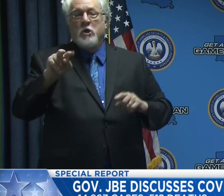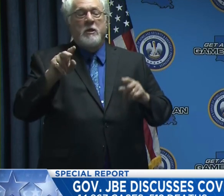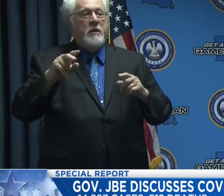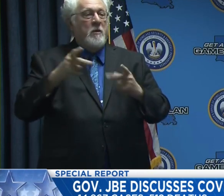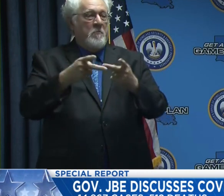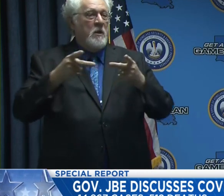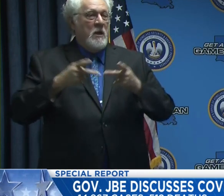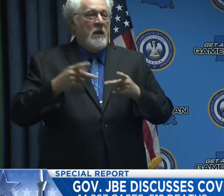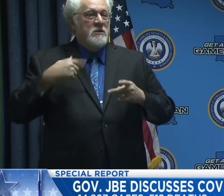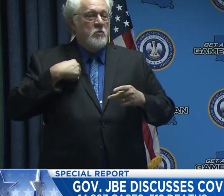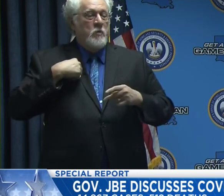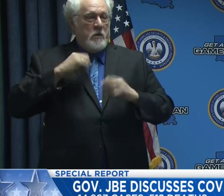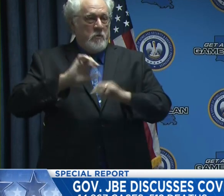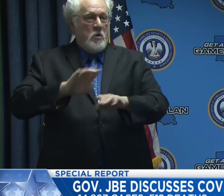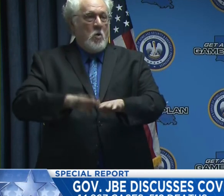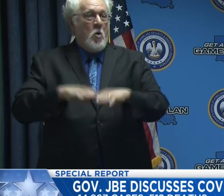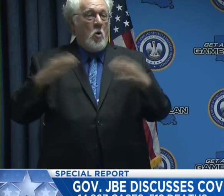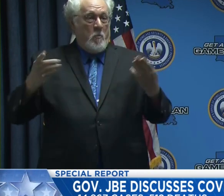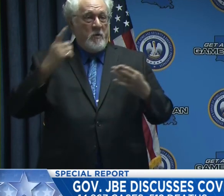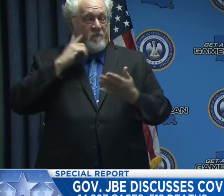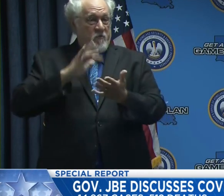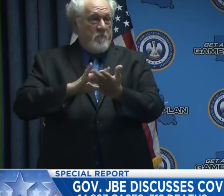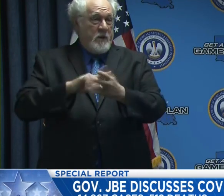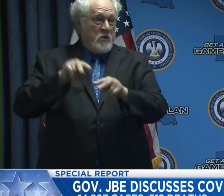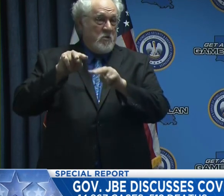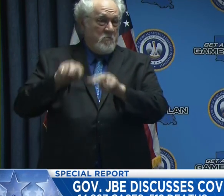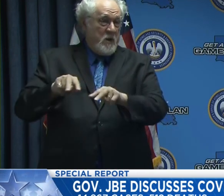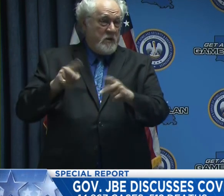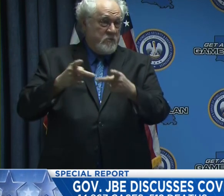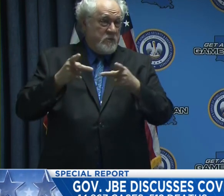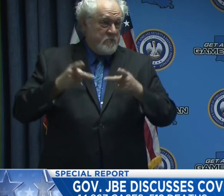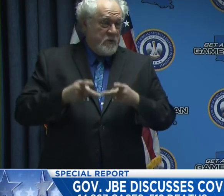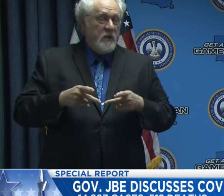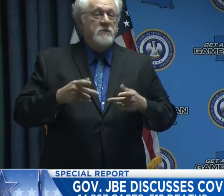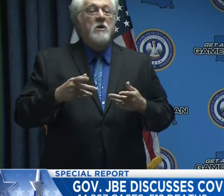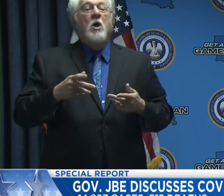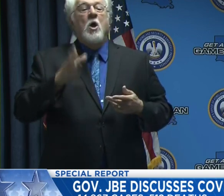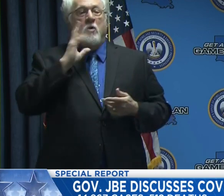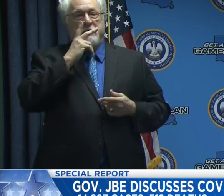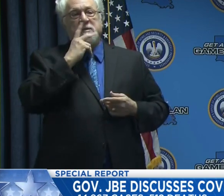I'M TALKING TO Y'ALL, BUT IF AND WHEN I NEED TO GO OUT IN PUBLIC,